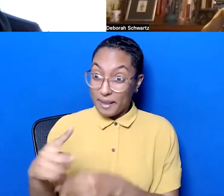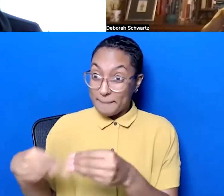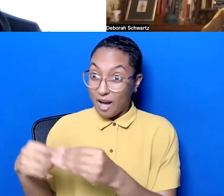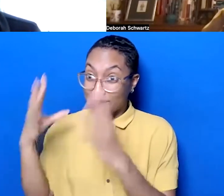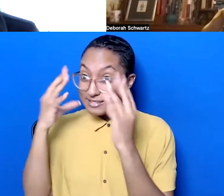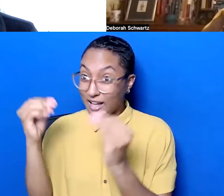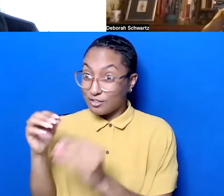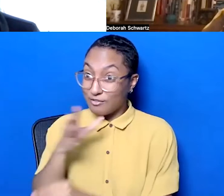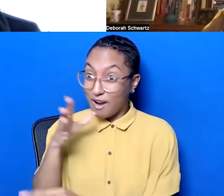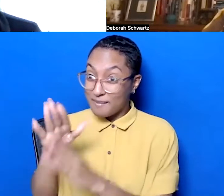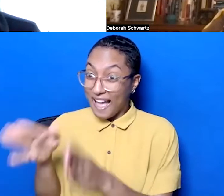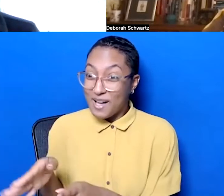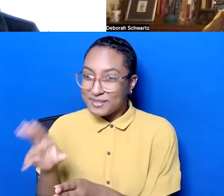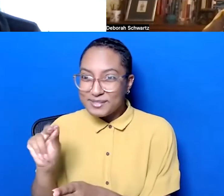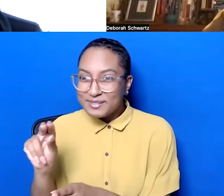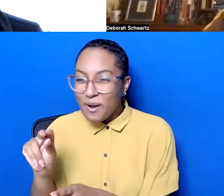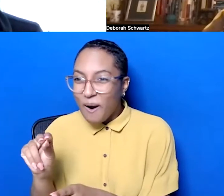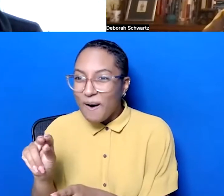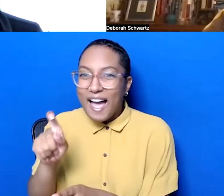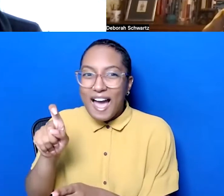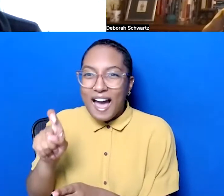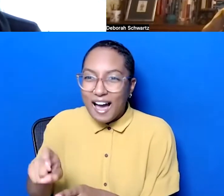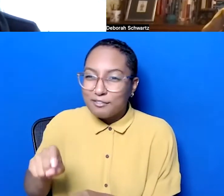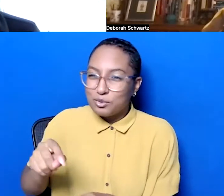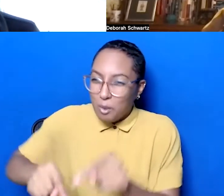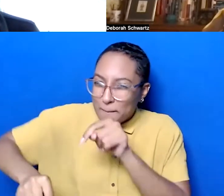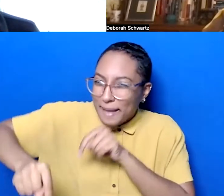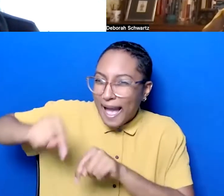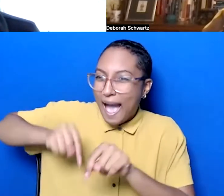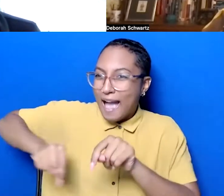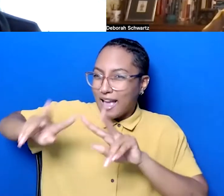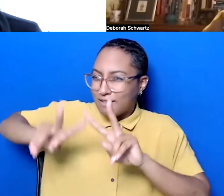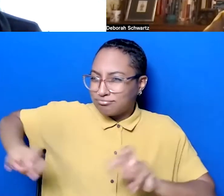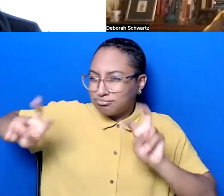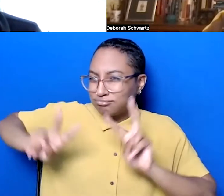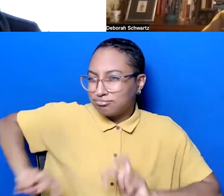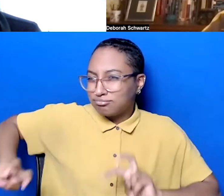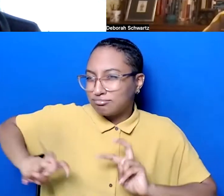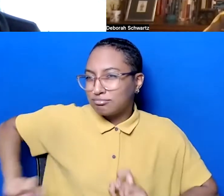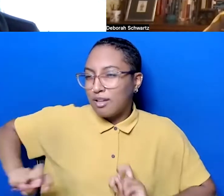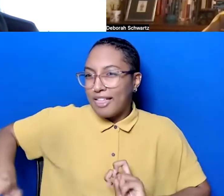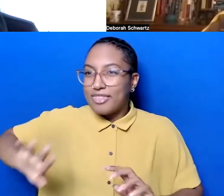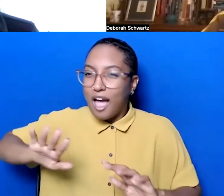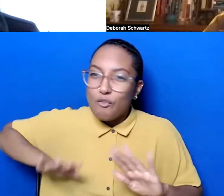uses- I would say contemporary uses of history, and contemporary needs in the community and addressing